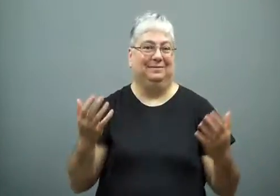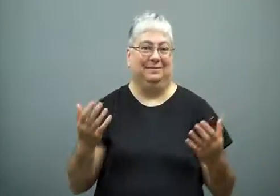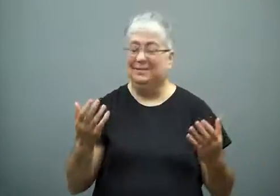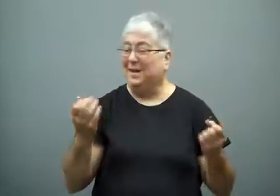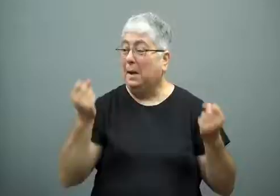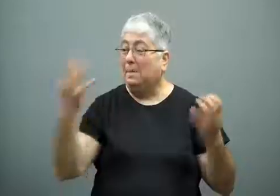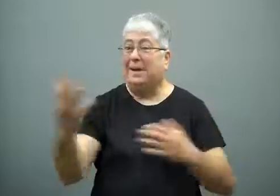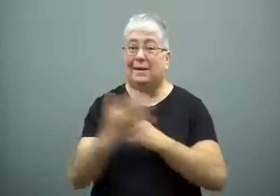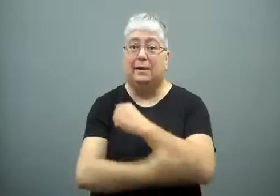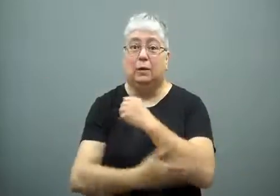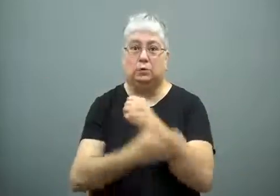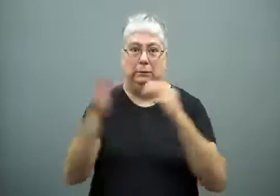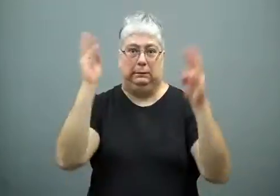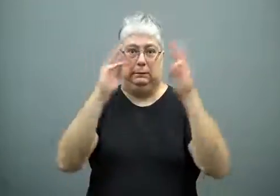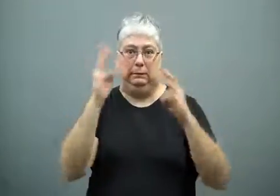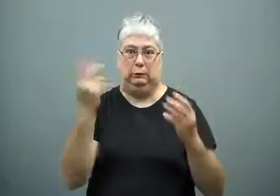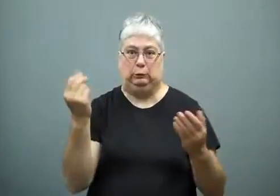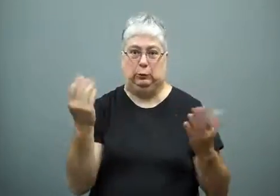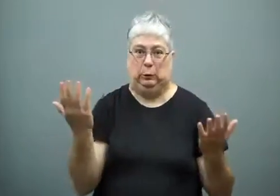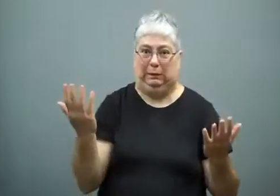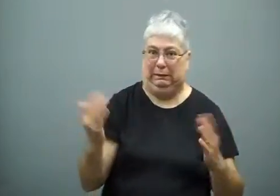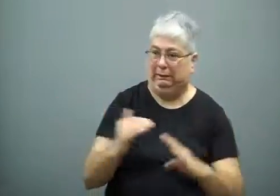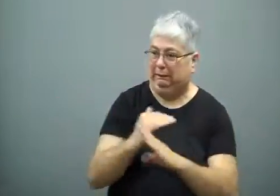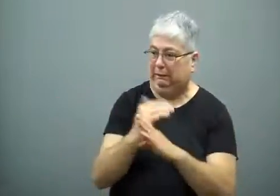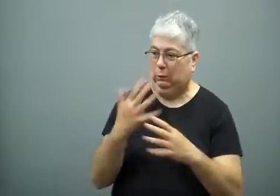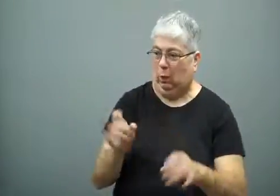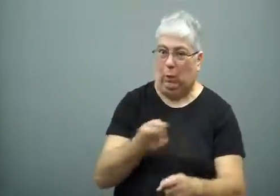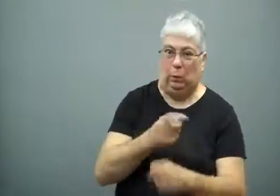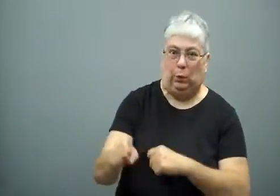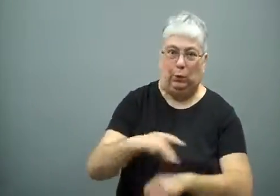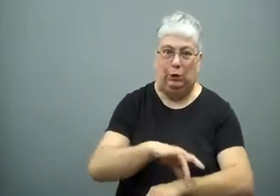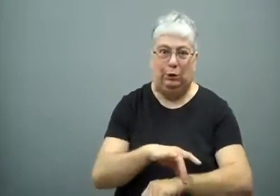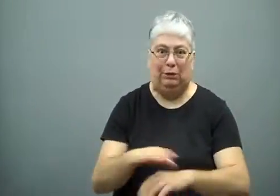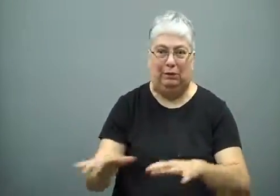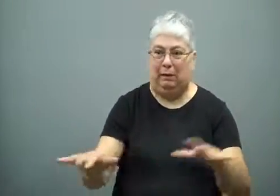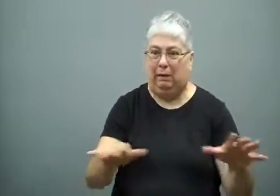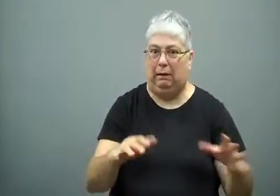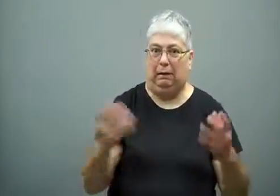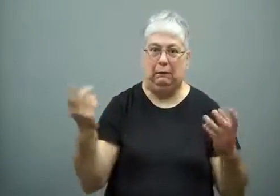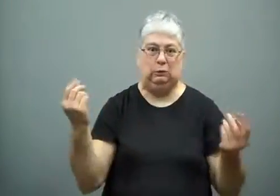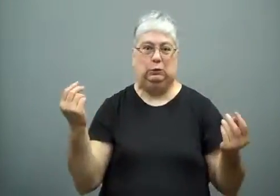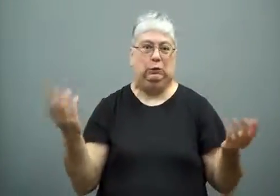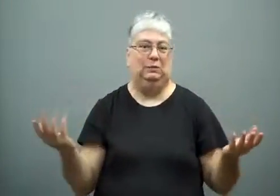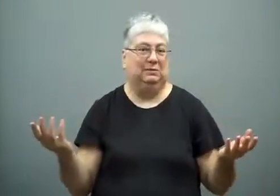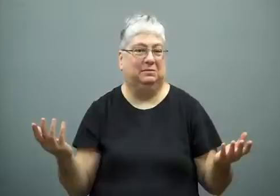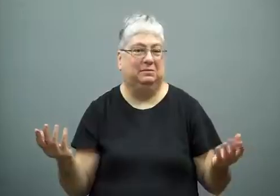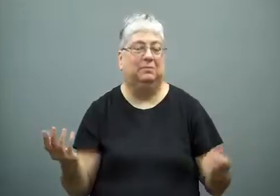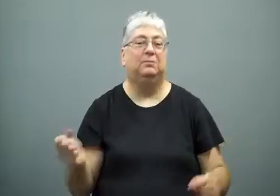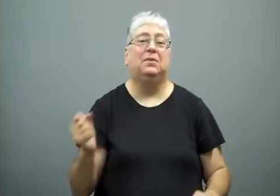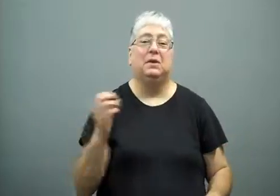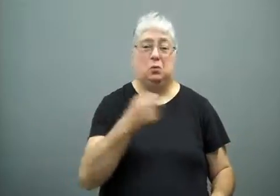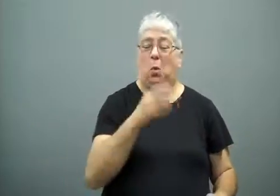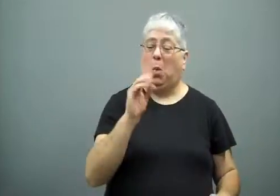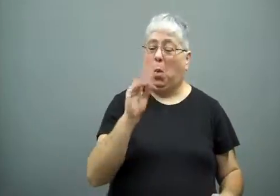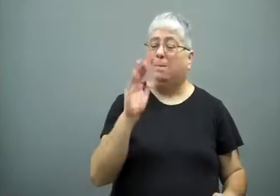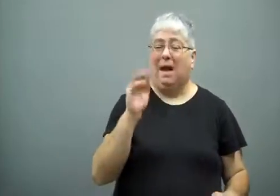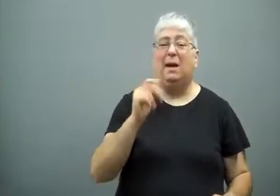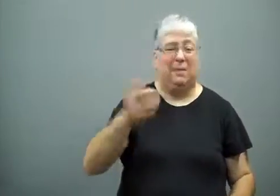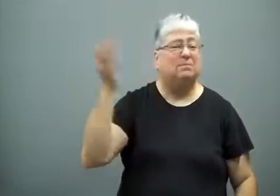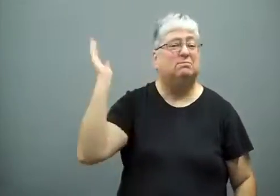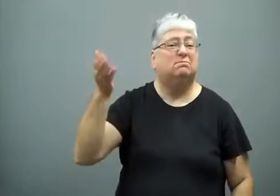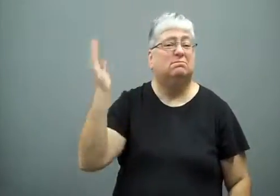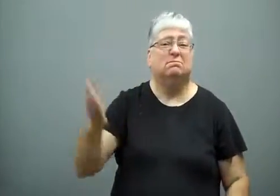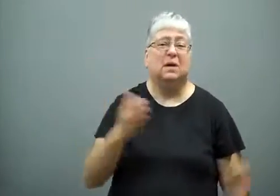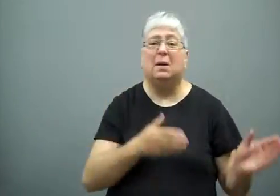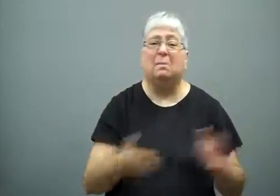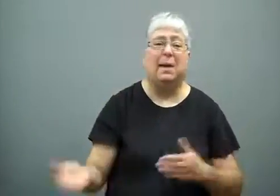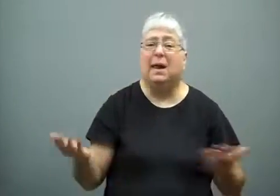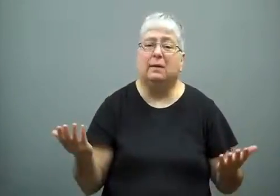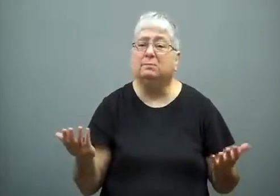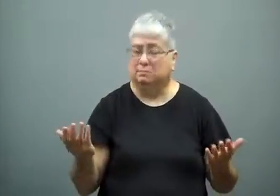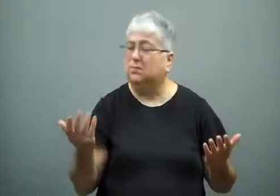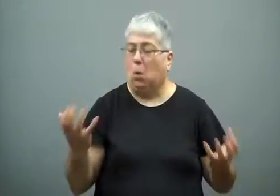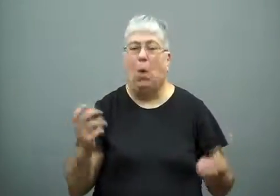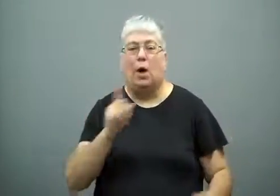Many countries are concerned about the damage it's doing to the earth.